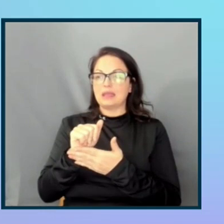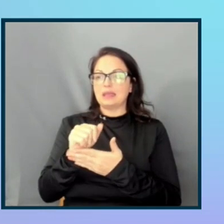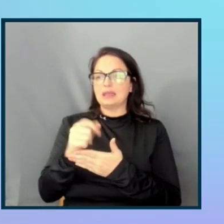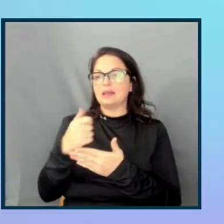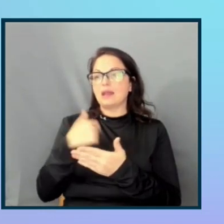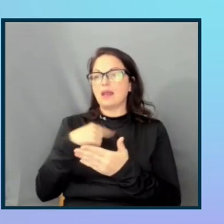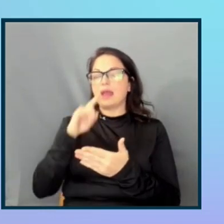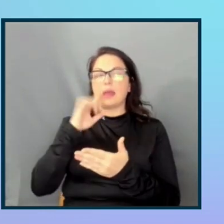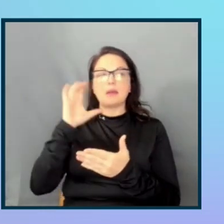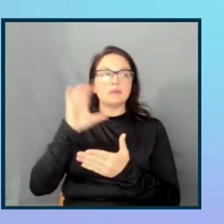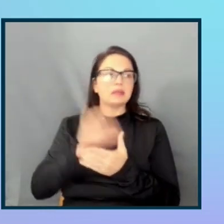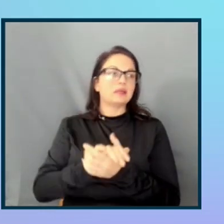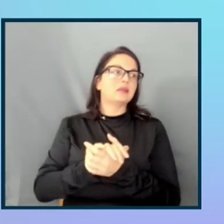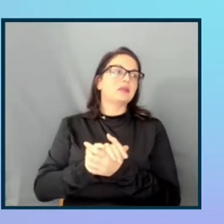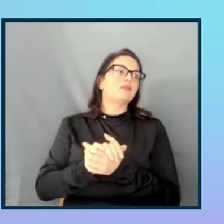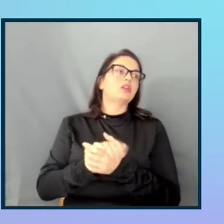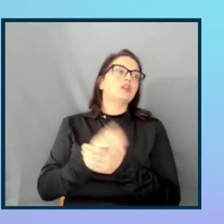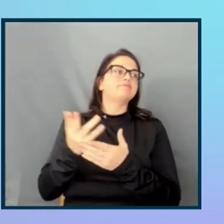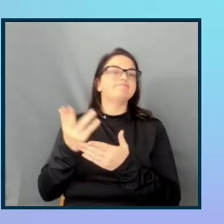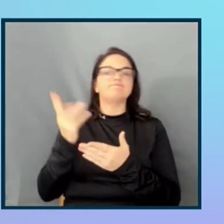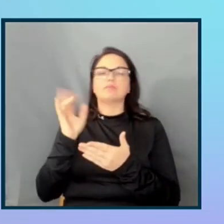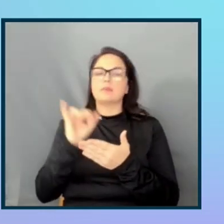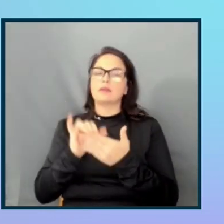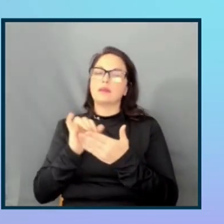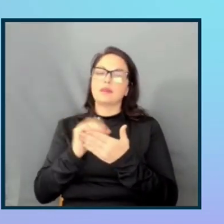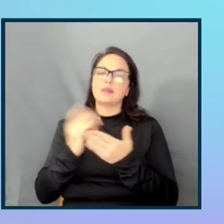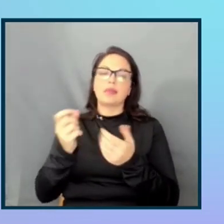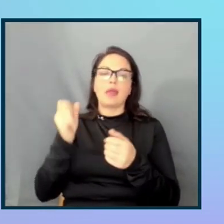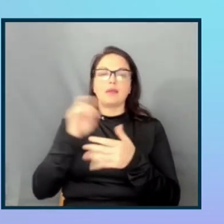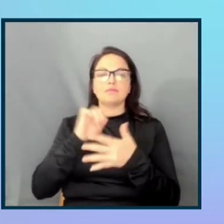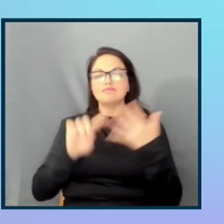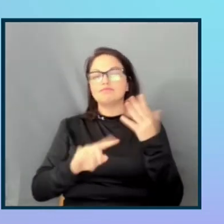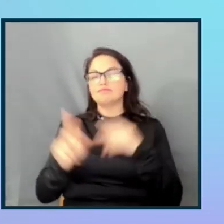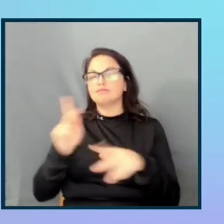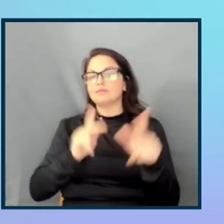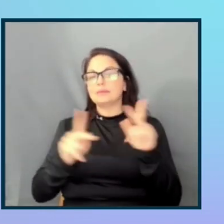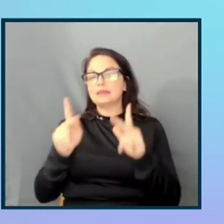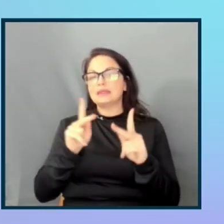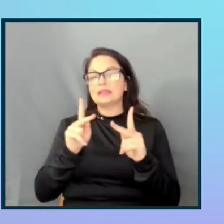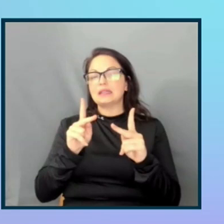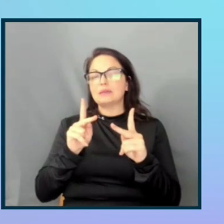crafts, so on and so forth, are the ones who kind of put a stop to it,